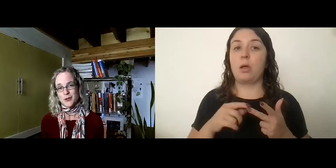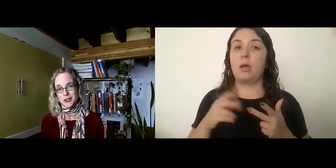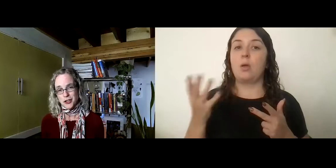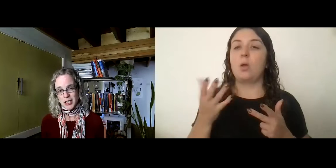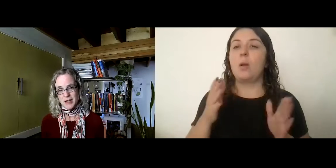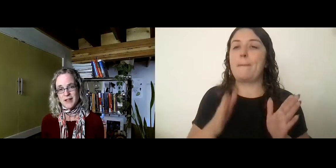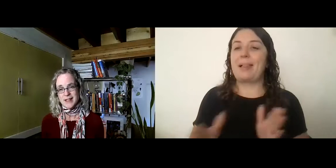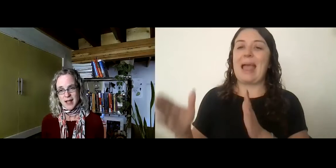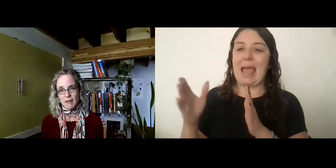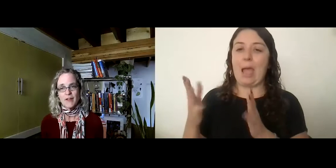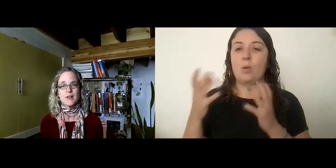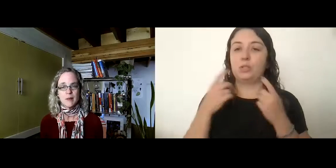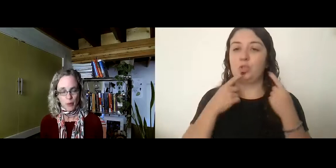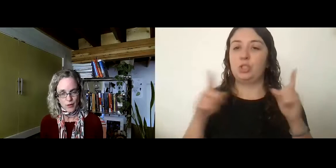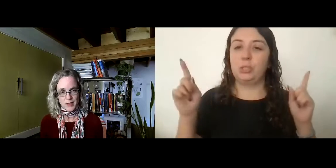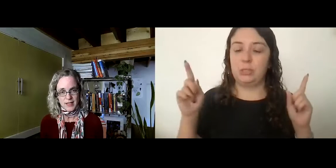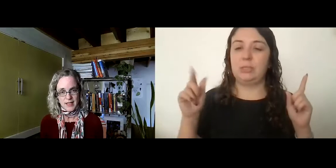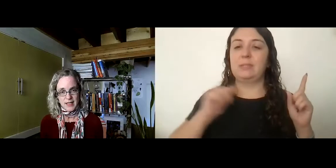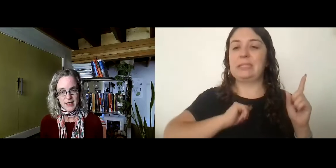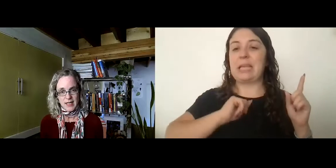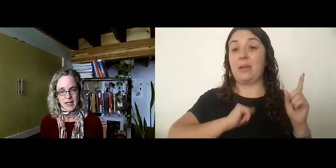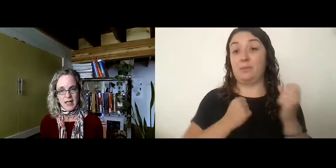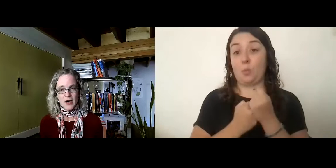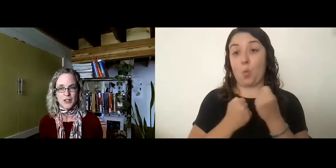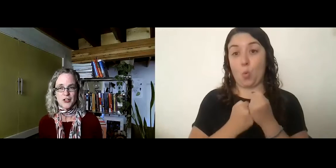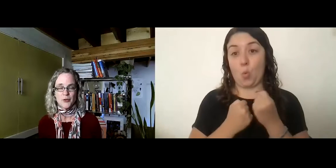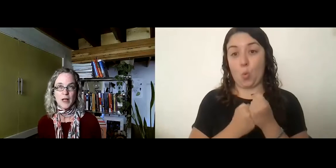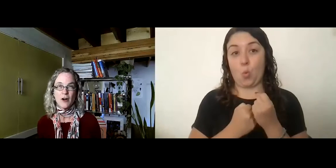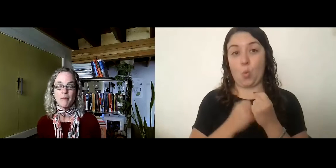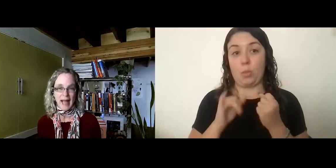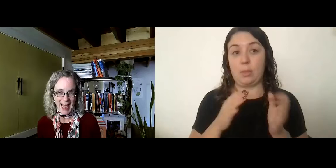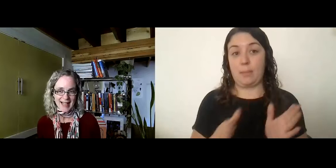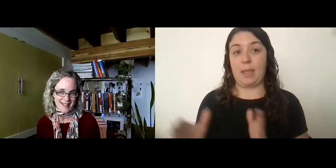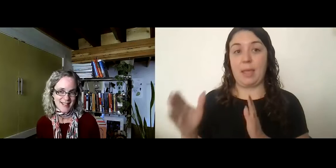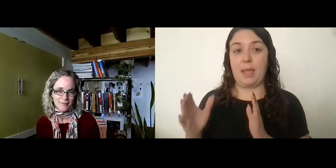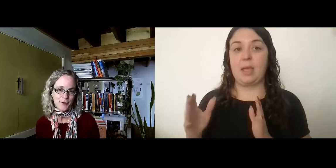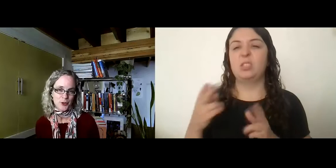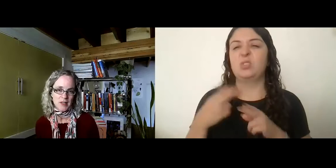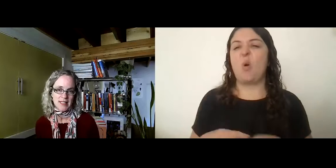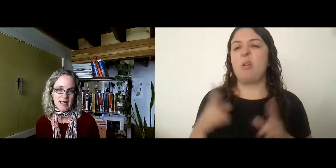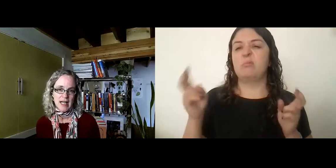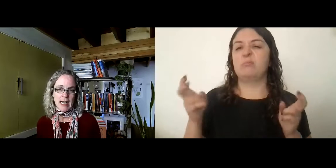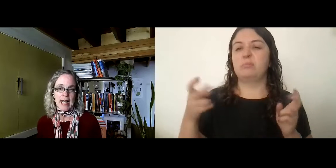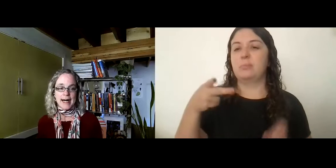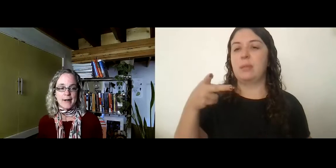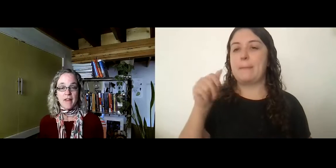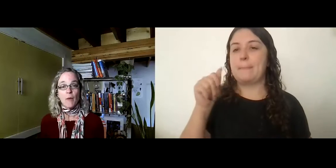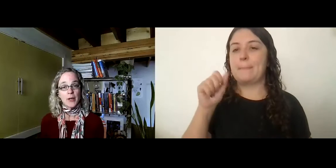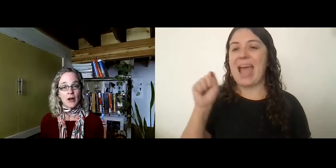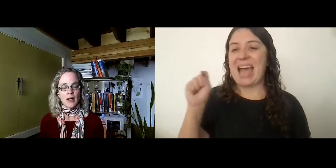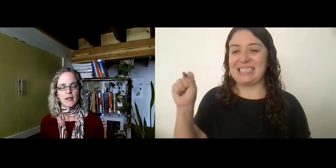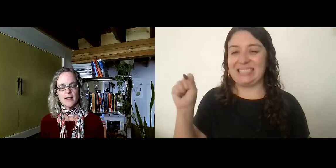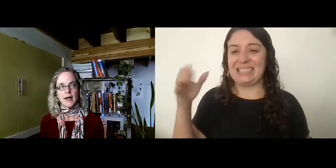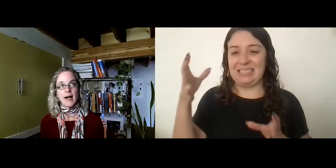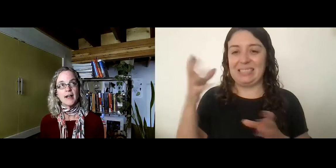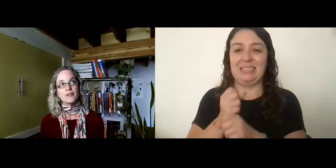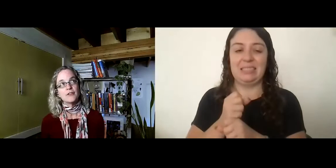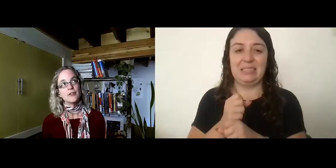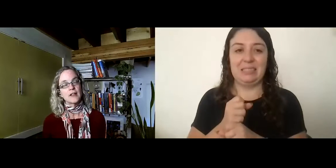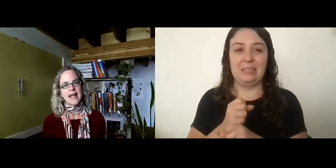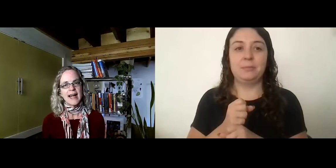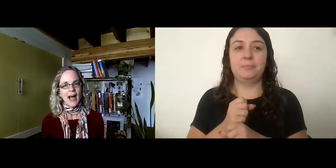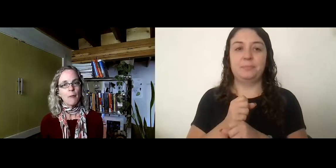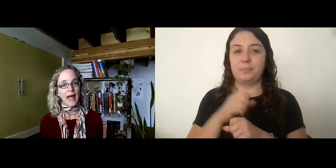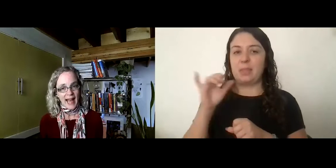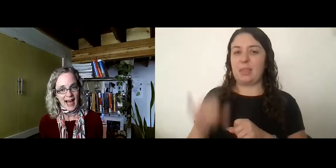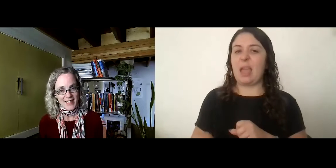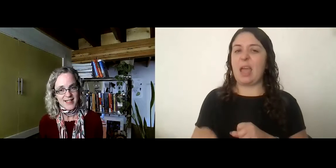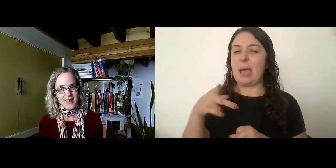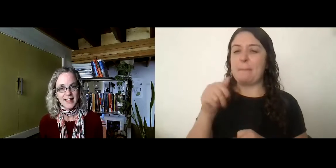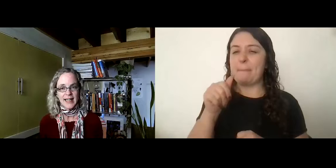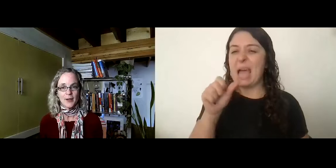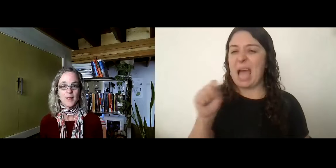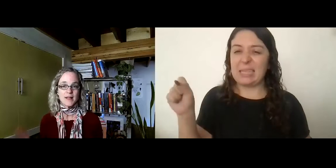to Achieve Self Support, which we call PASS for short. That webinar looked at how PASS can help